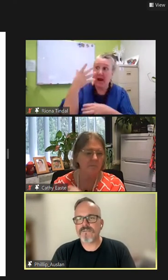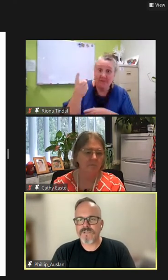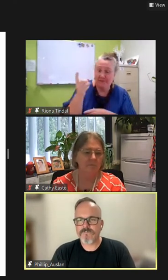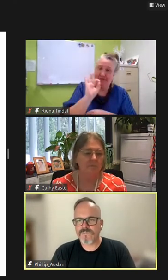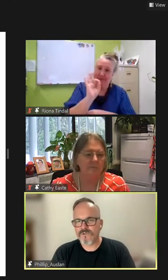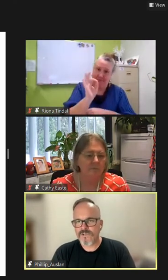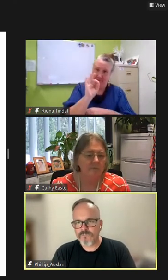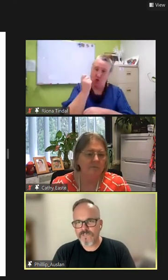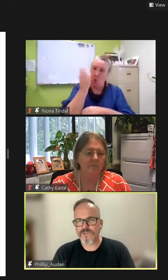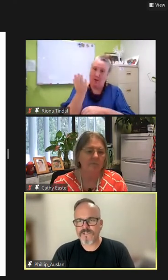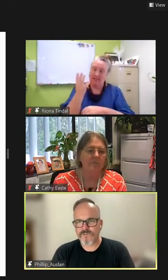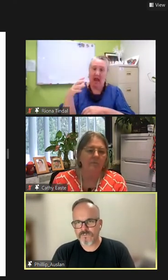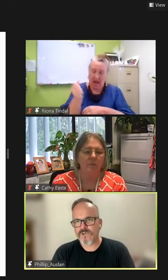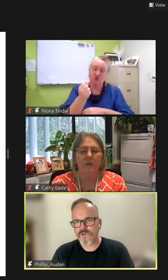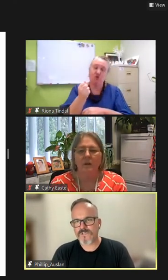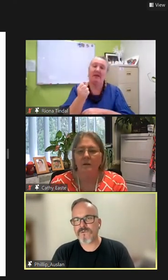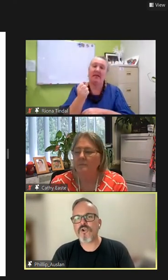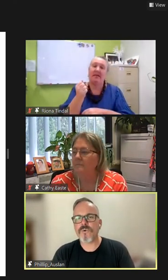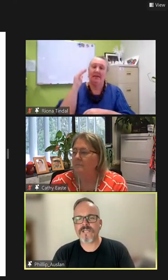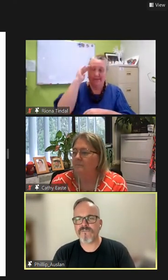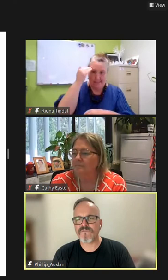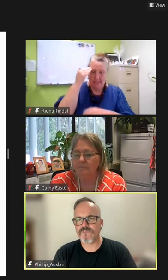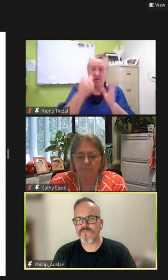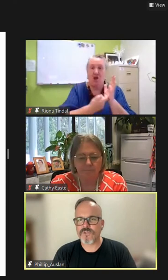We need to be able to kind of embed those skills because we're not always going to have a perfect